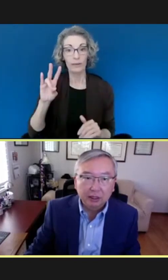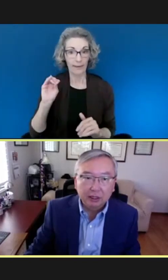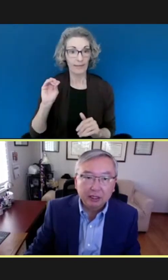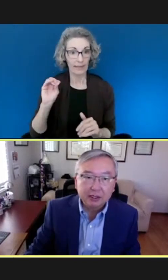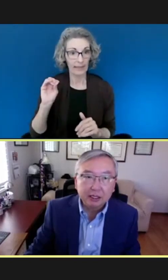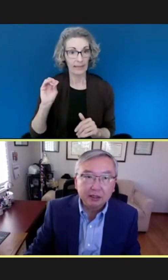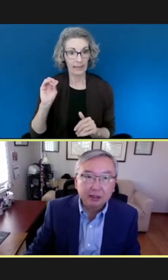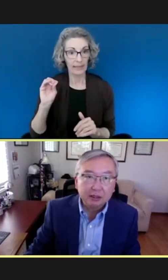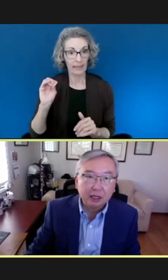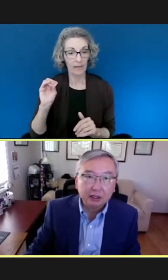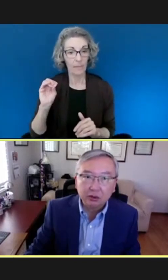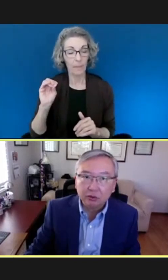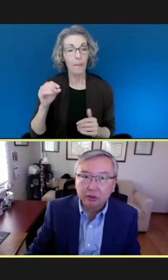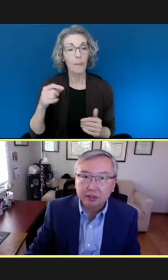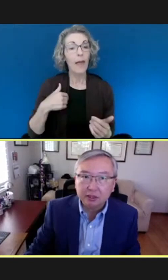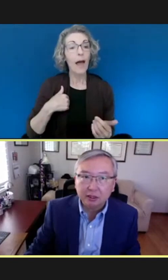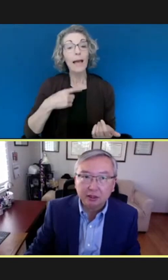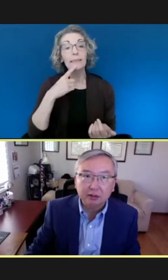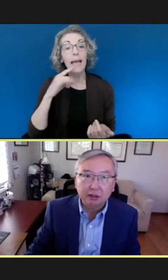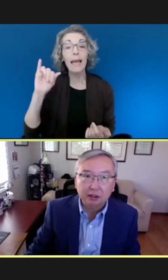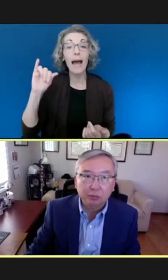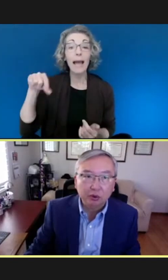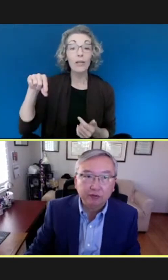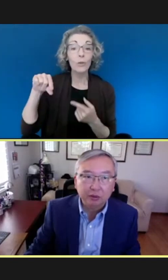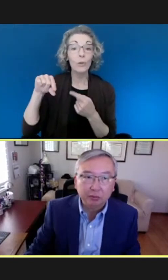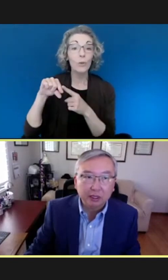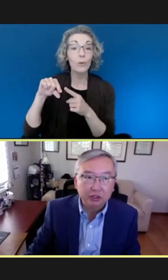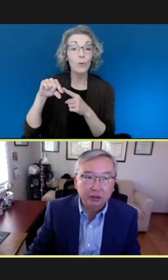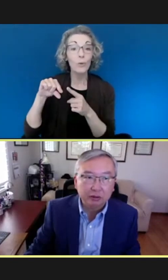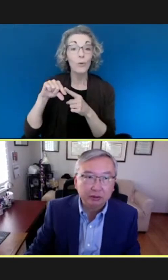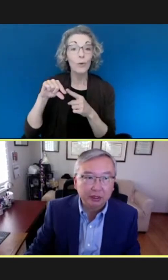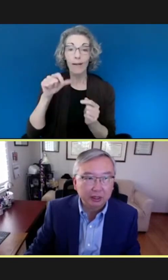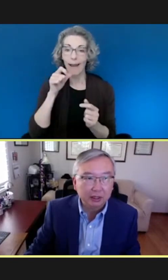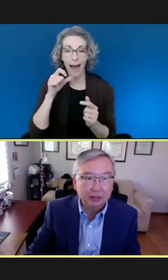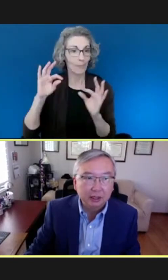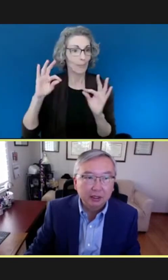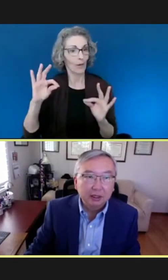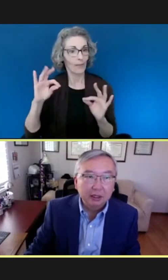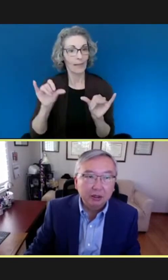And I say that IQ is a imperfect measure because it only